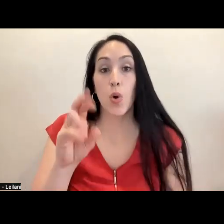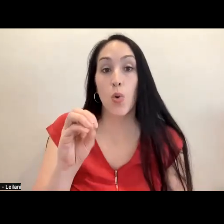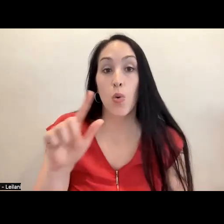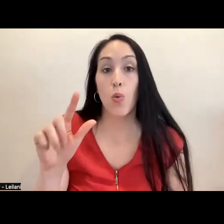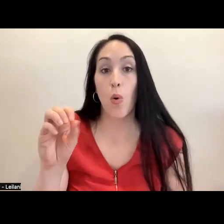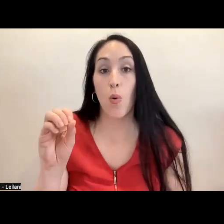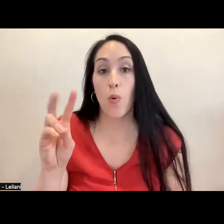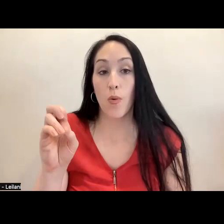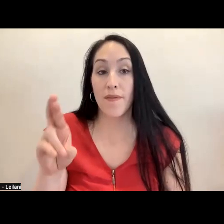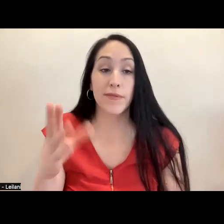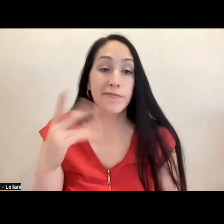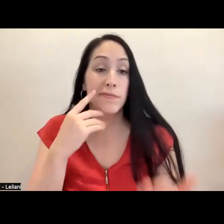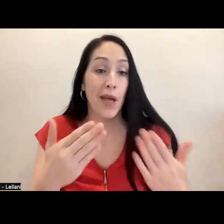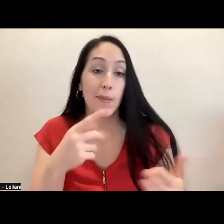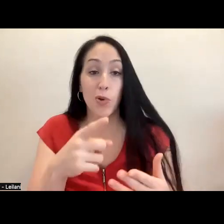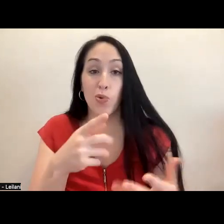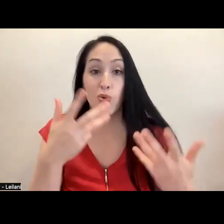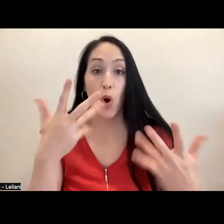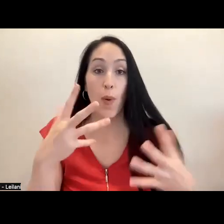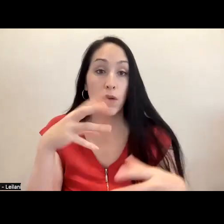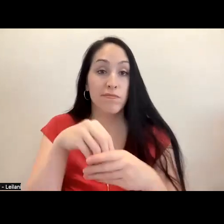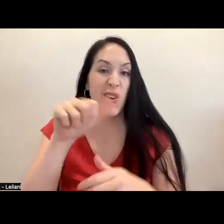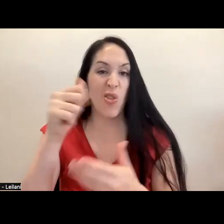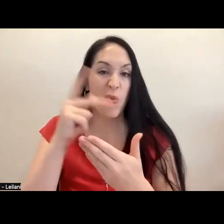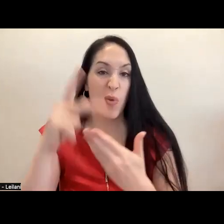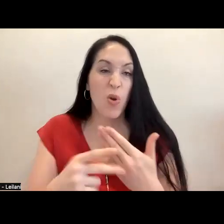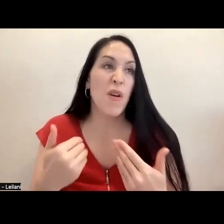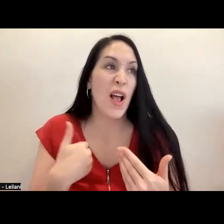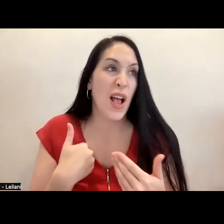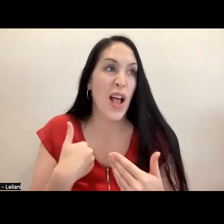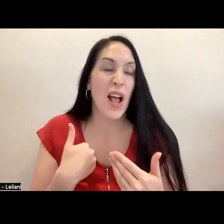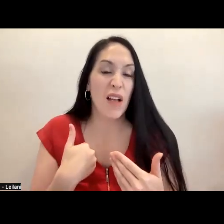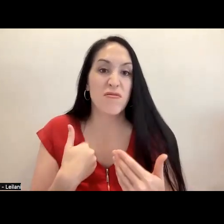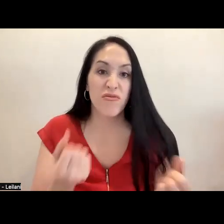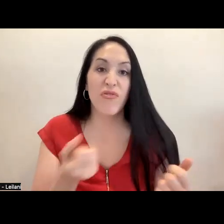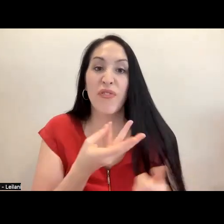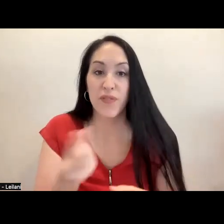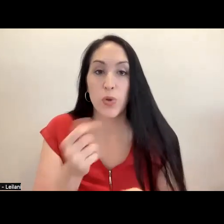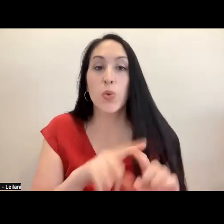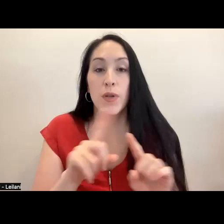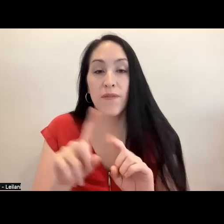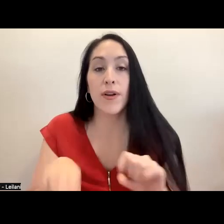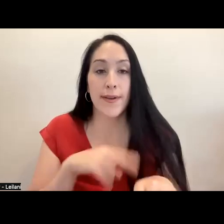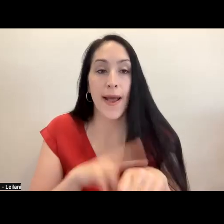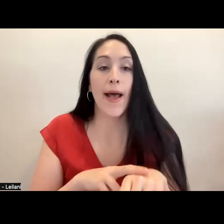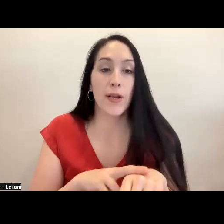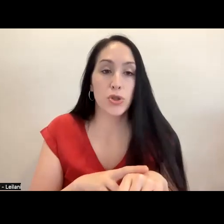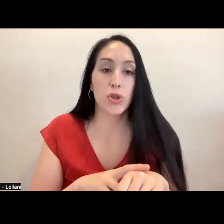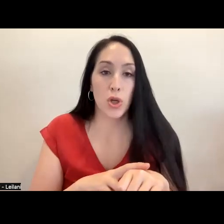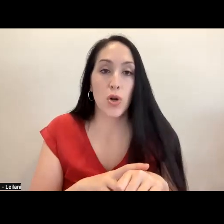11:51:41 There's quite a few national programs. About 20 of the States and decide to open for national enrollment. 11:51:47 So let's say you're with Virginia's